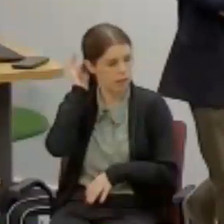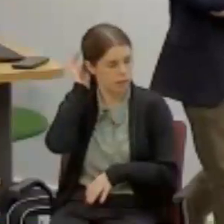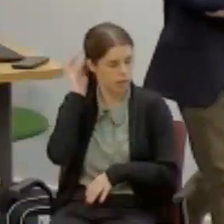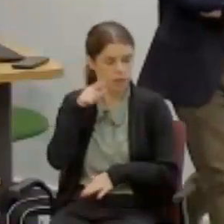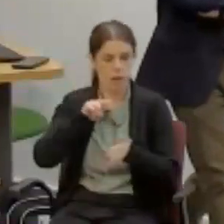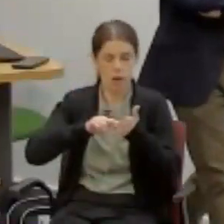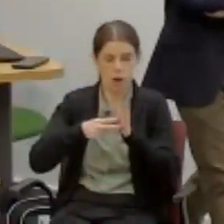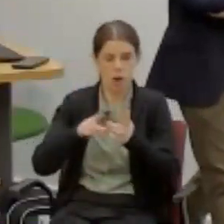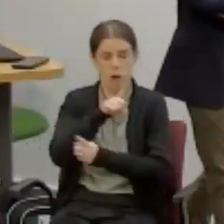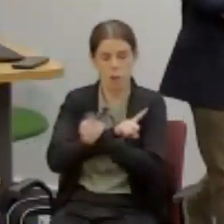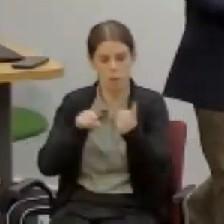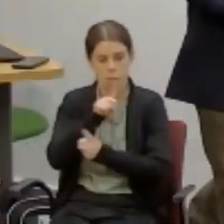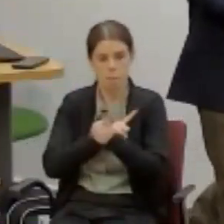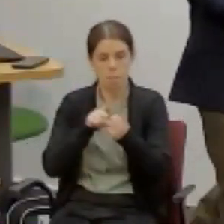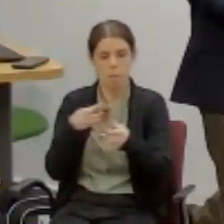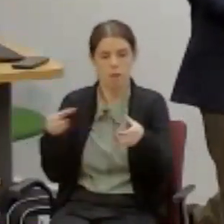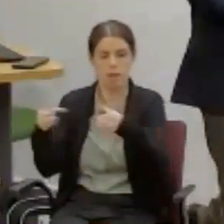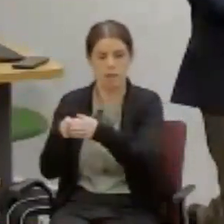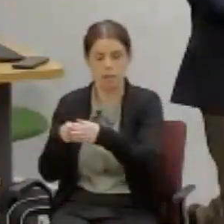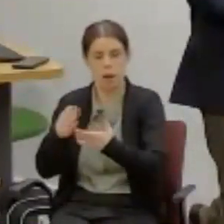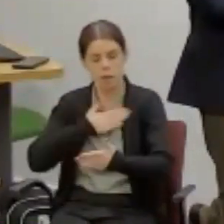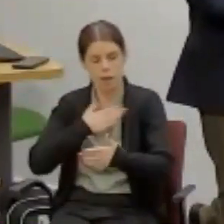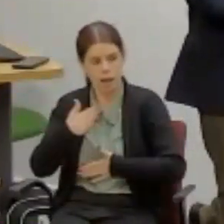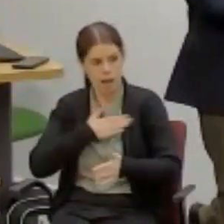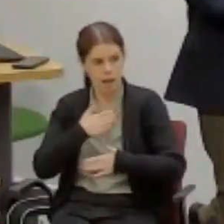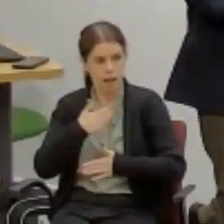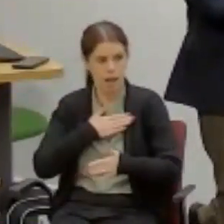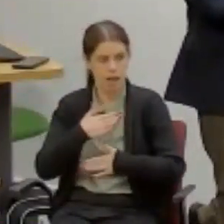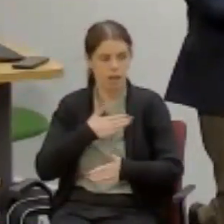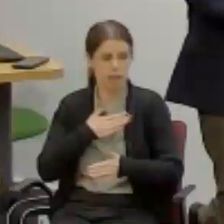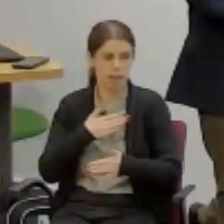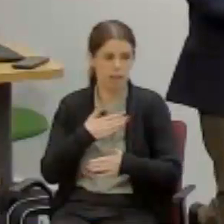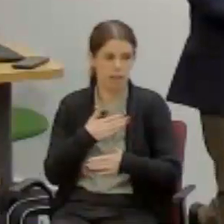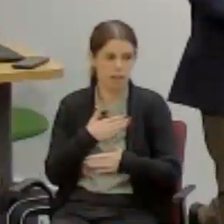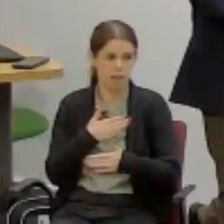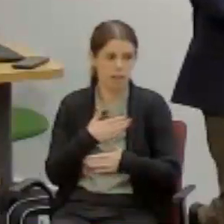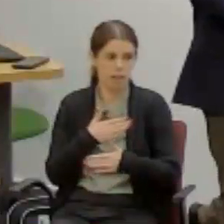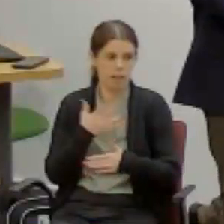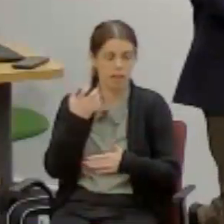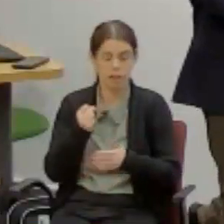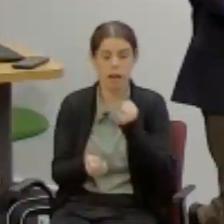the Department of health to take this forward. And there was all starting to happen.